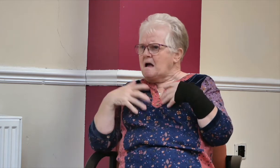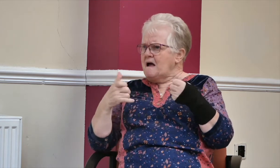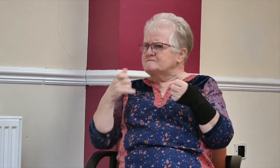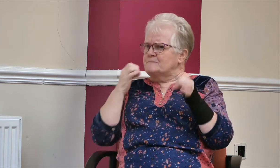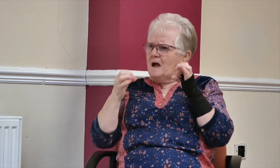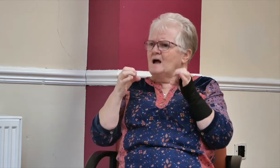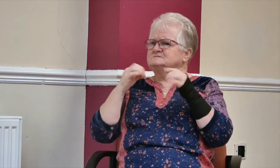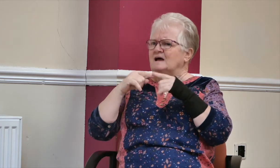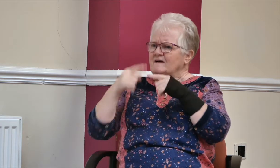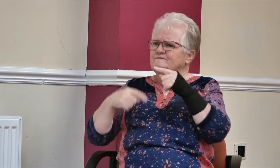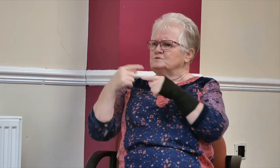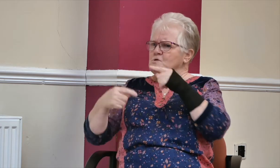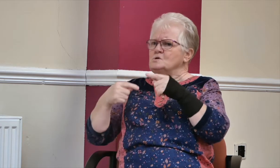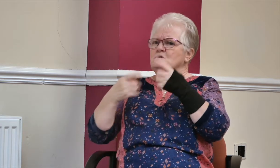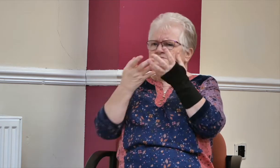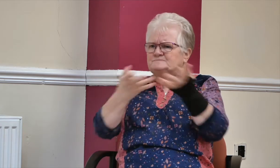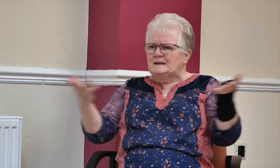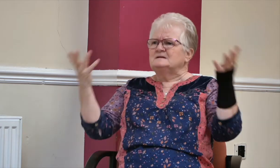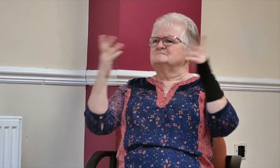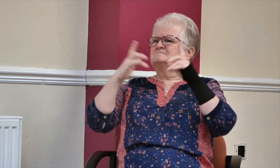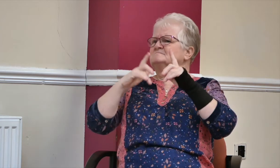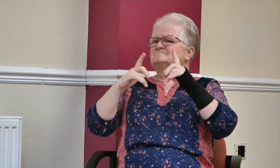They had parties and exhibitions every year.